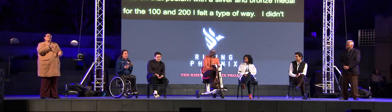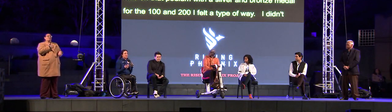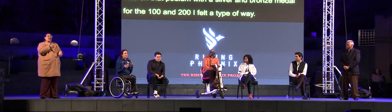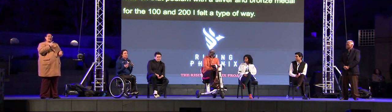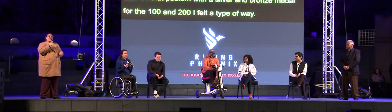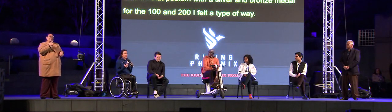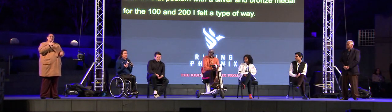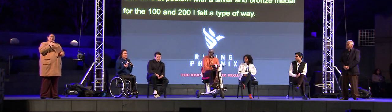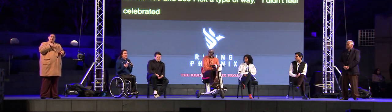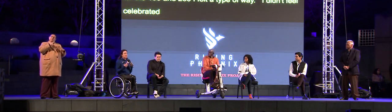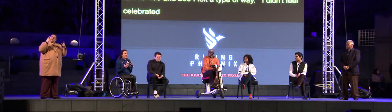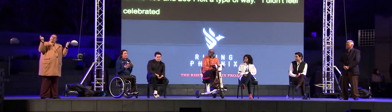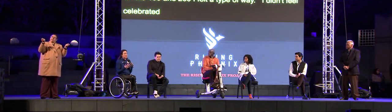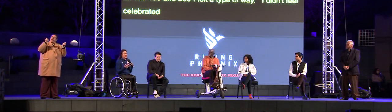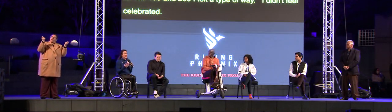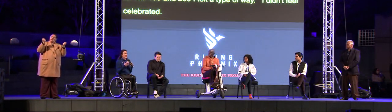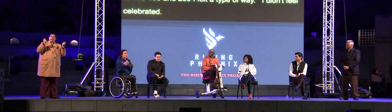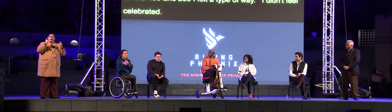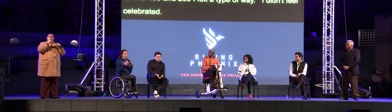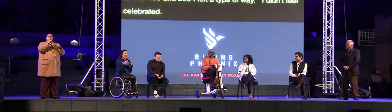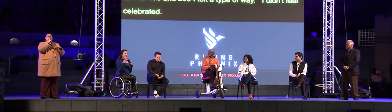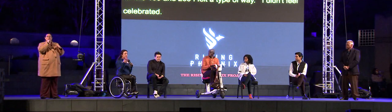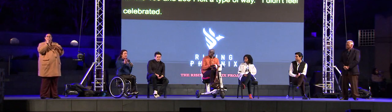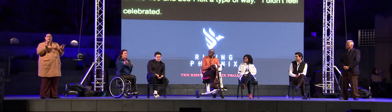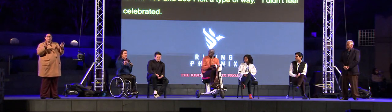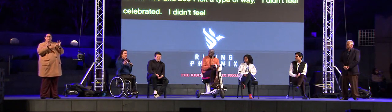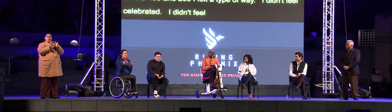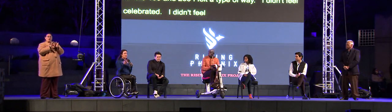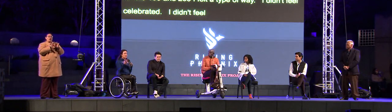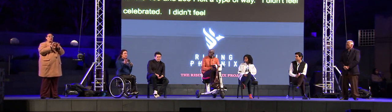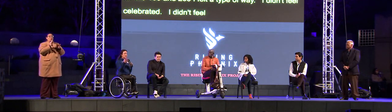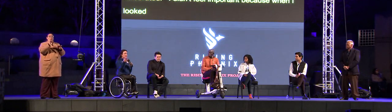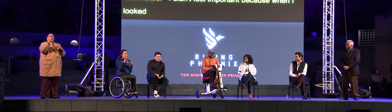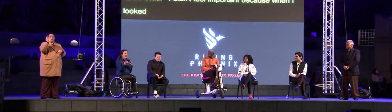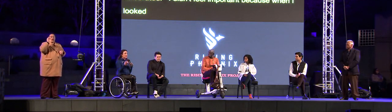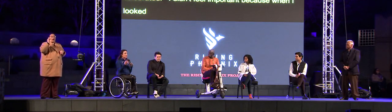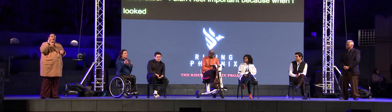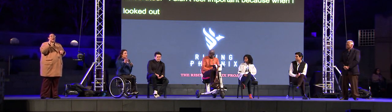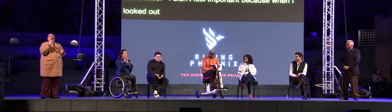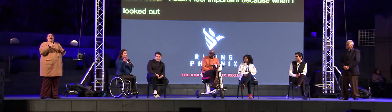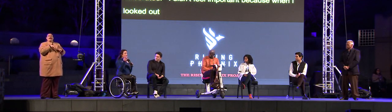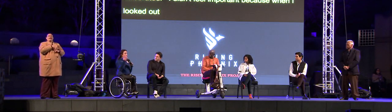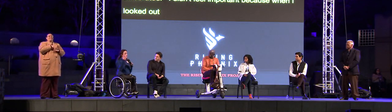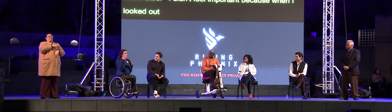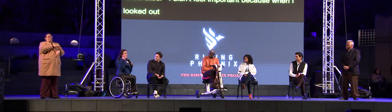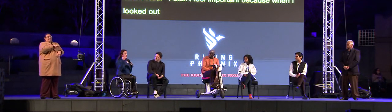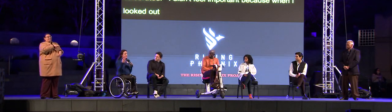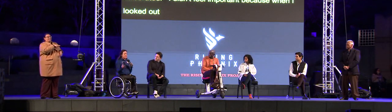I didn't feel important, because when I looked out to the stands, it was just